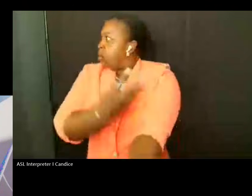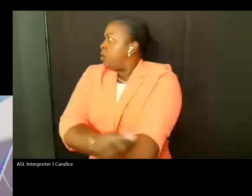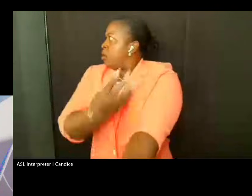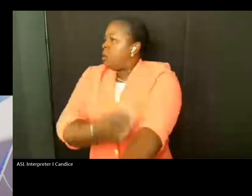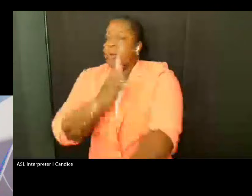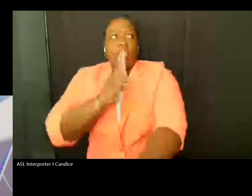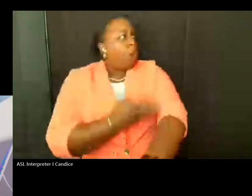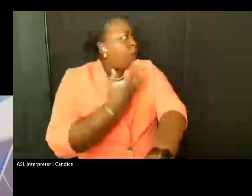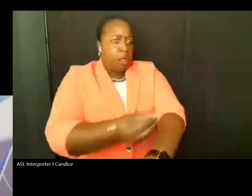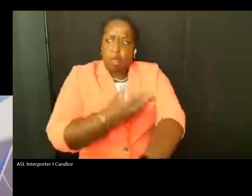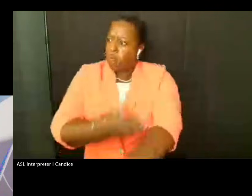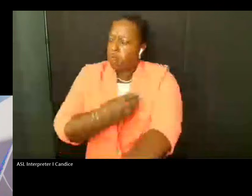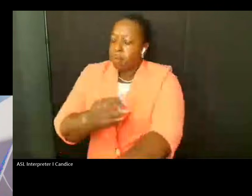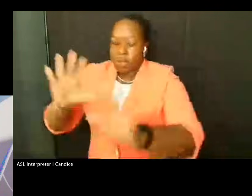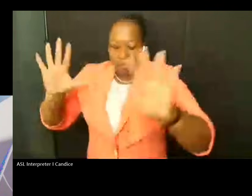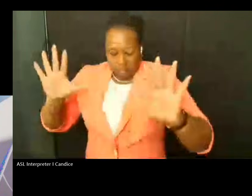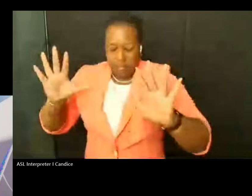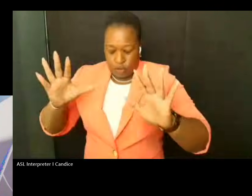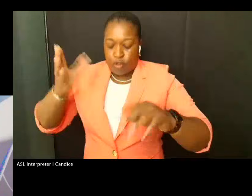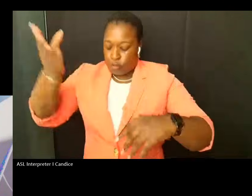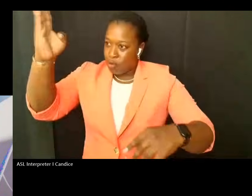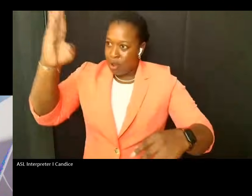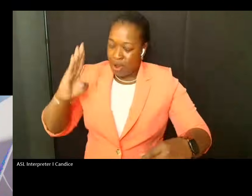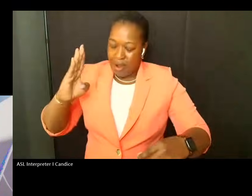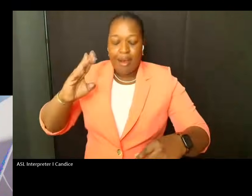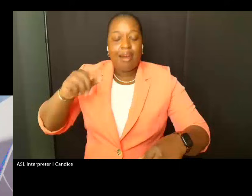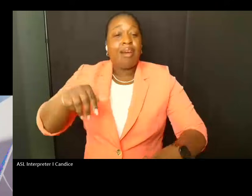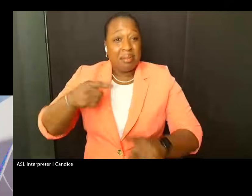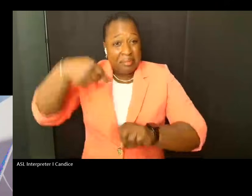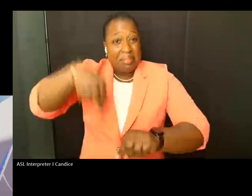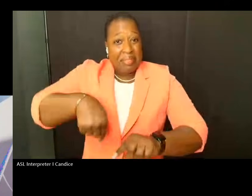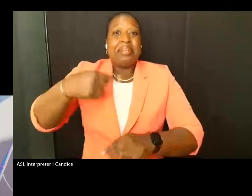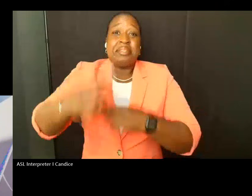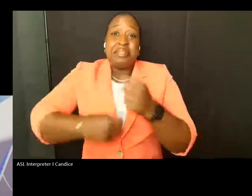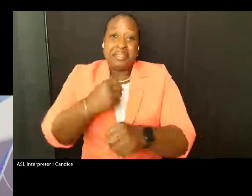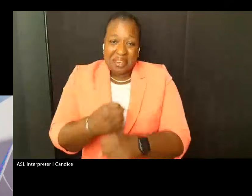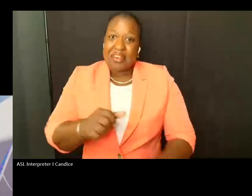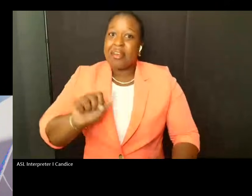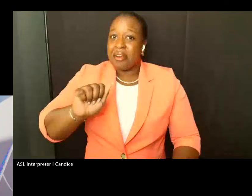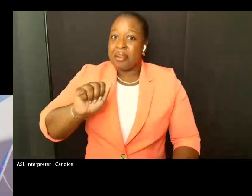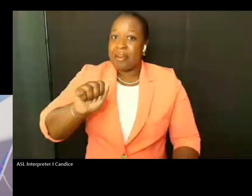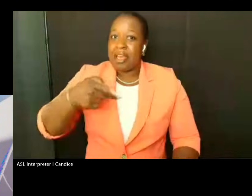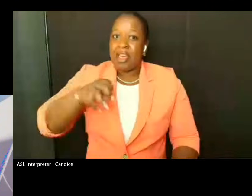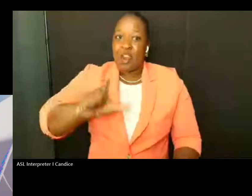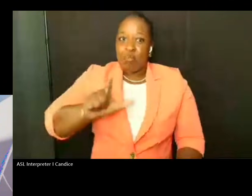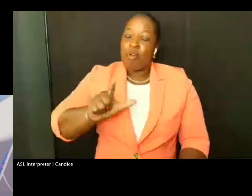through the grace of God, April of this year, we got approved for the gene therapy.